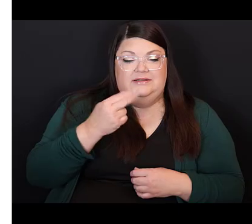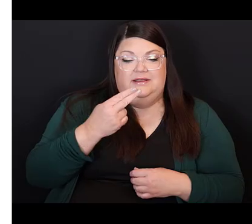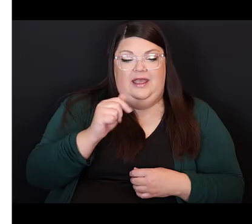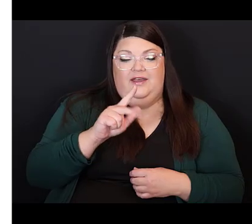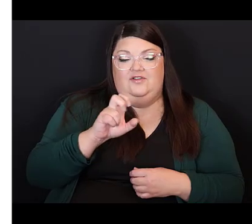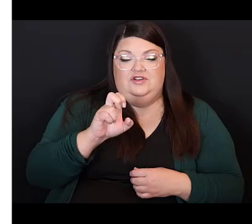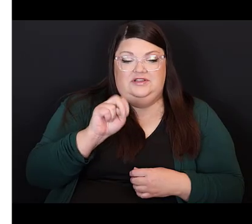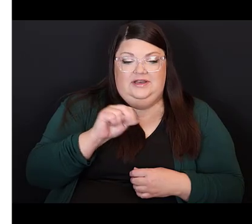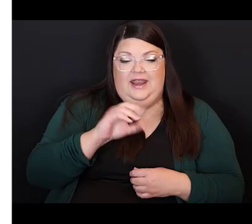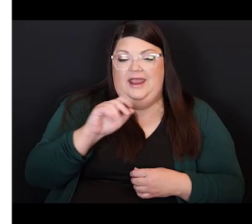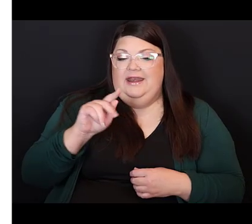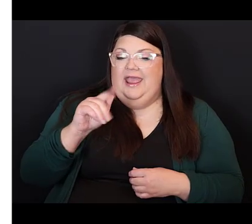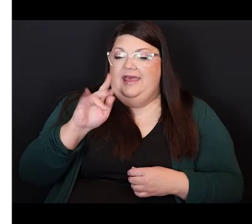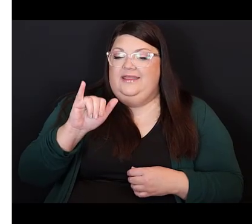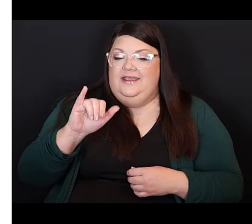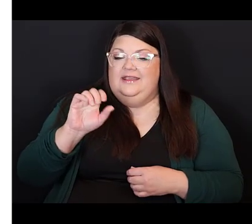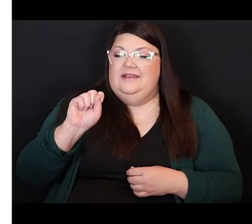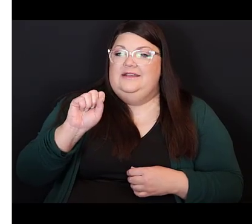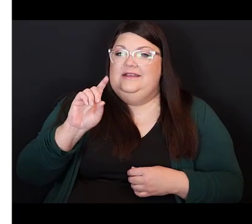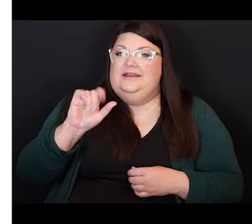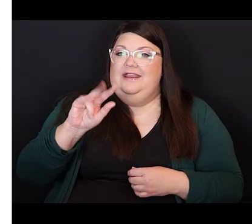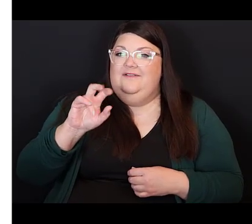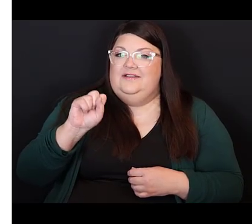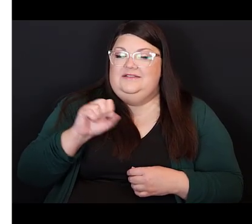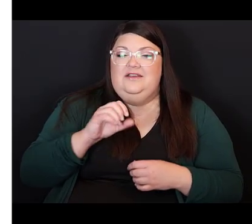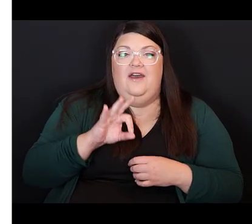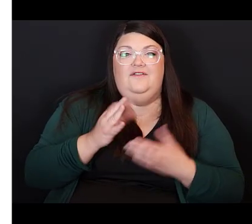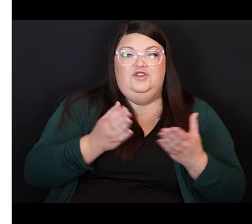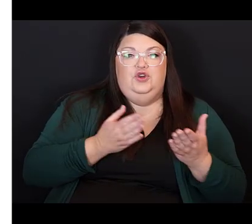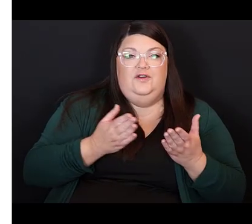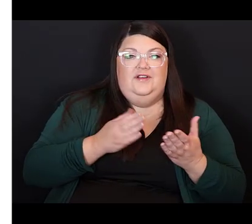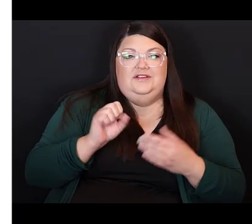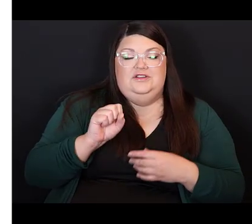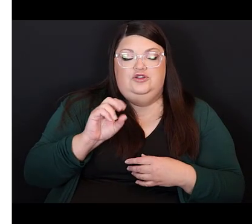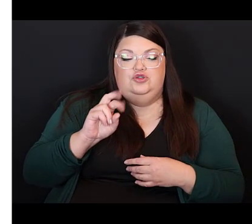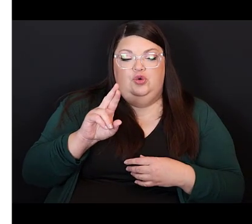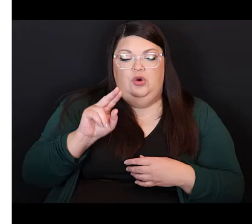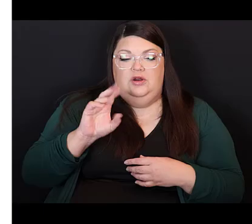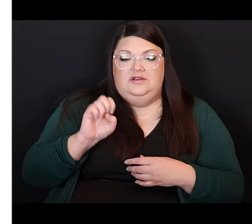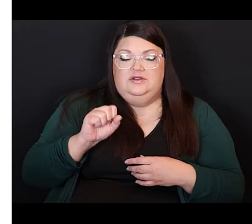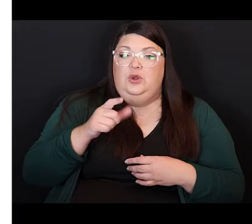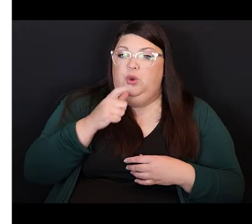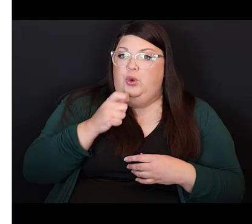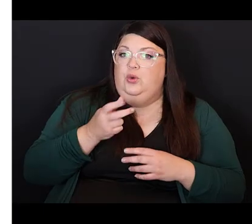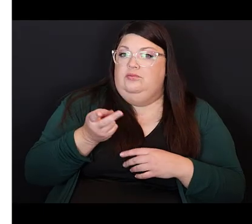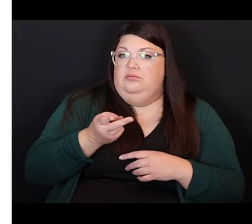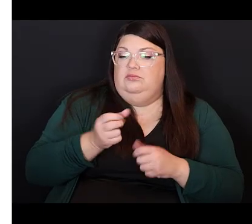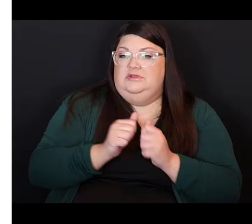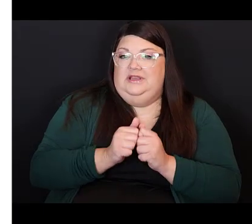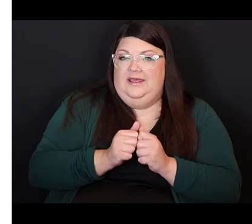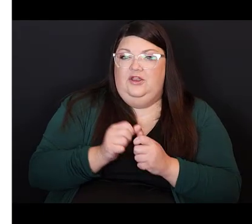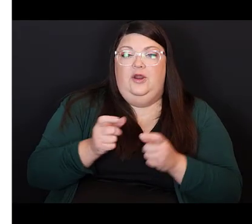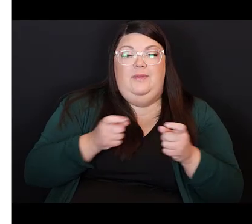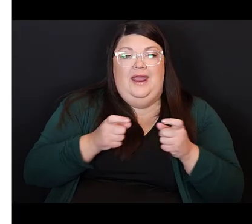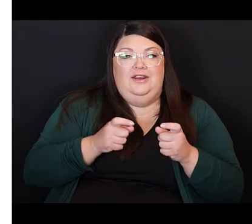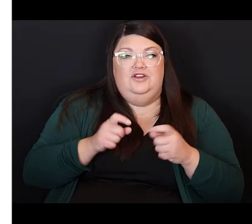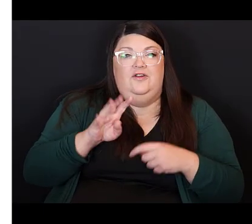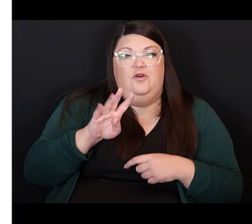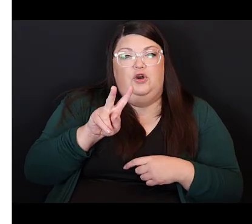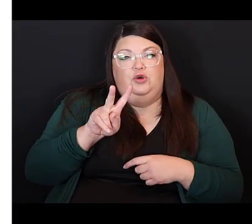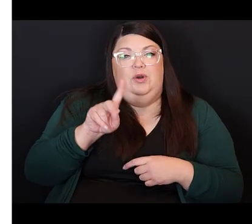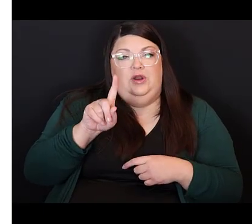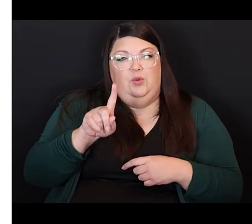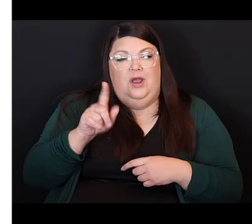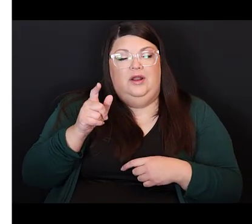Davis of ServiceSource, who together manage a 421F DIF grant project. We also have